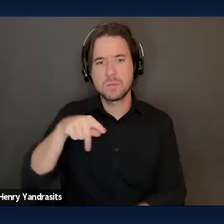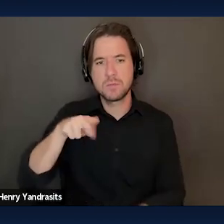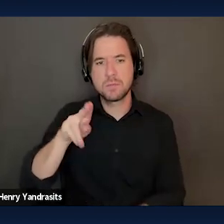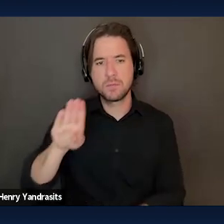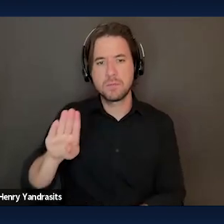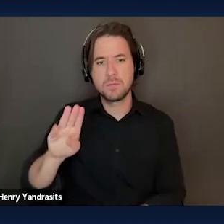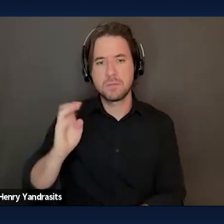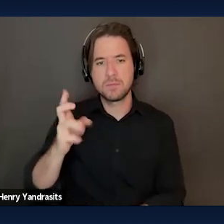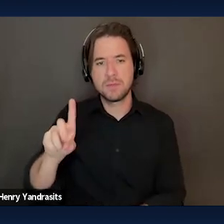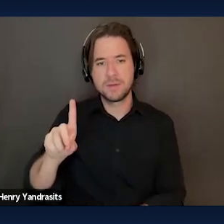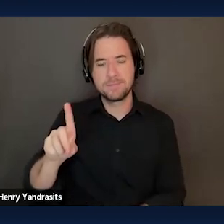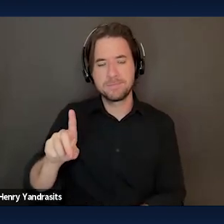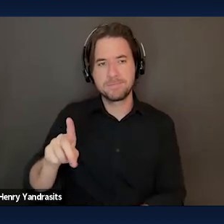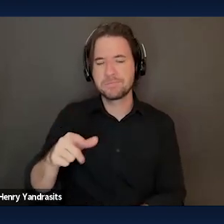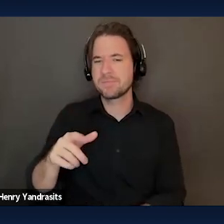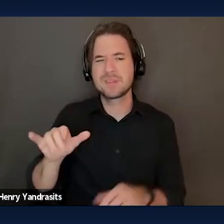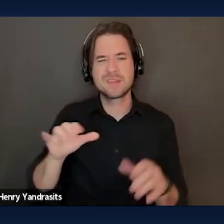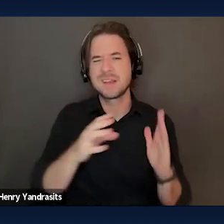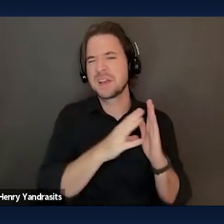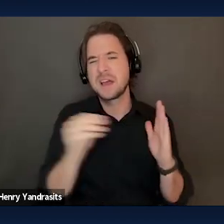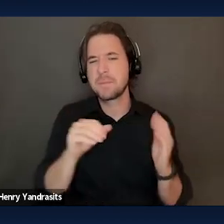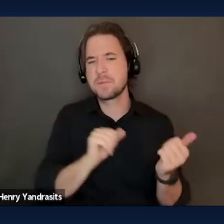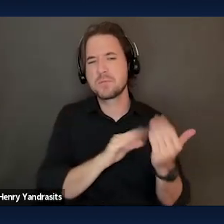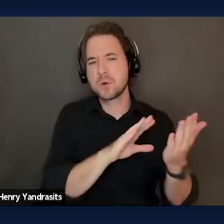kind of mimicking the approach that you might expect.